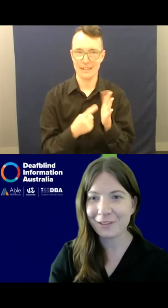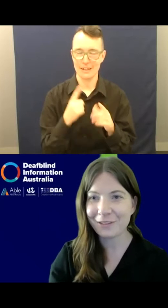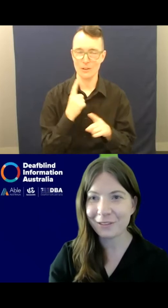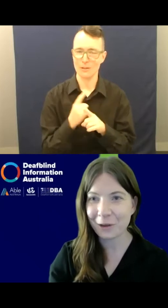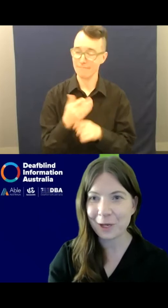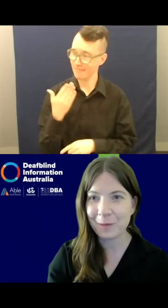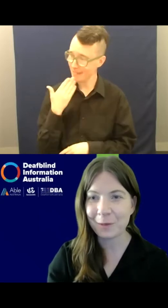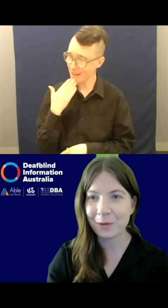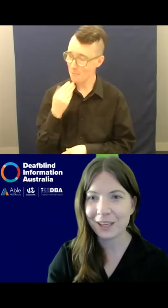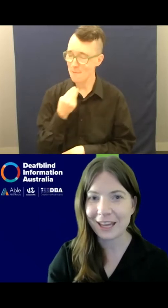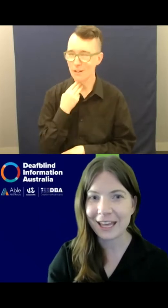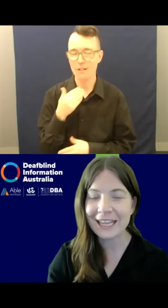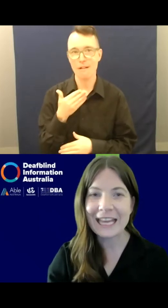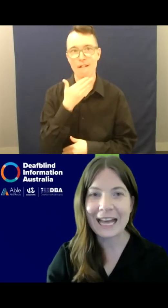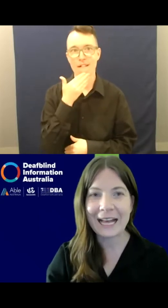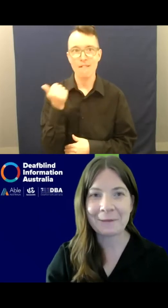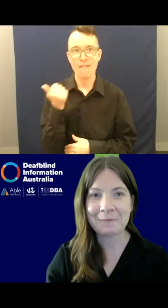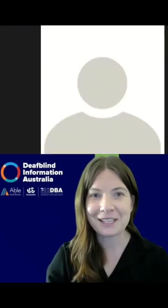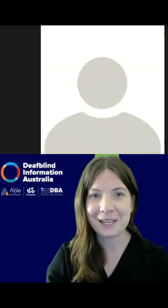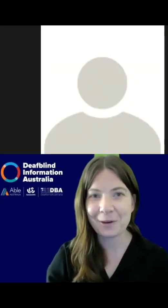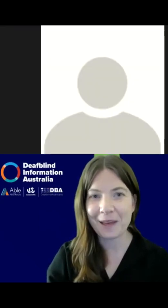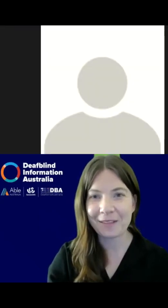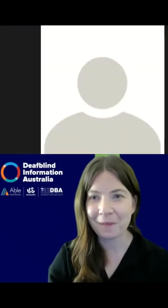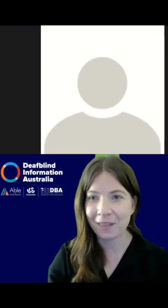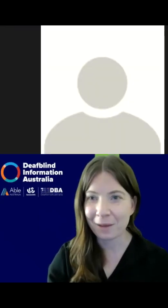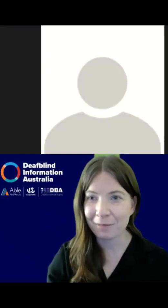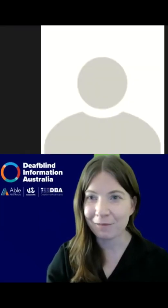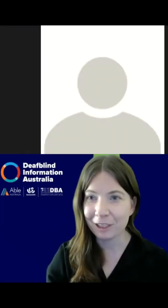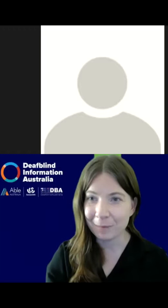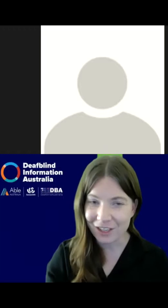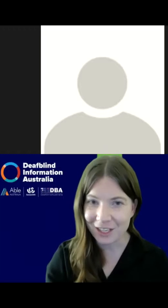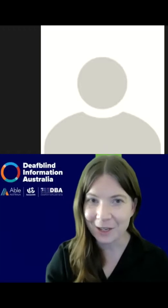so many people here to hear about something that I'm really passionate about.